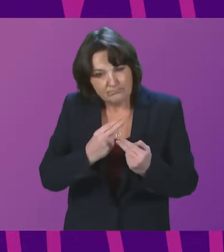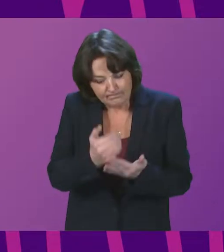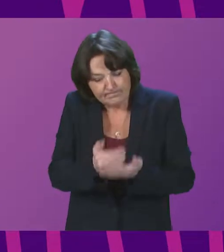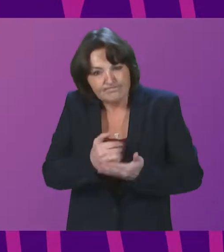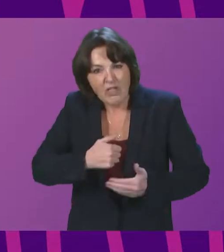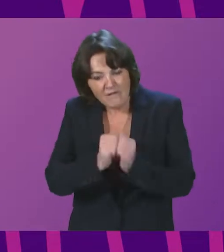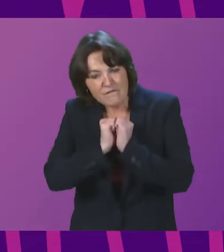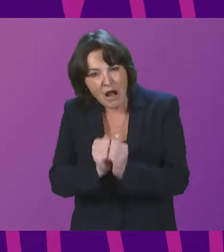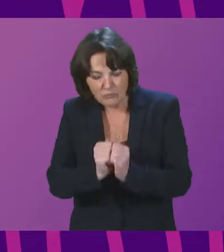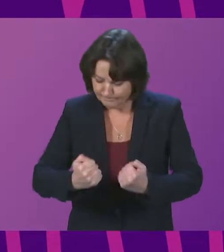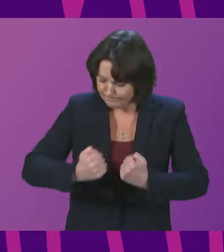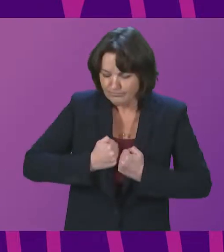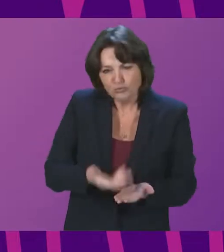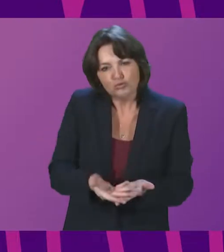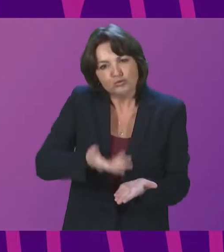and freedom.